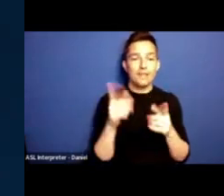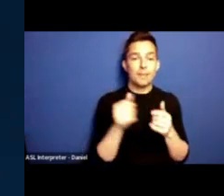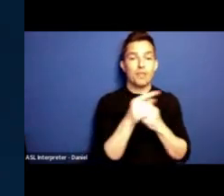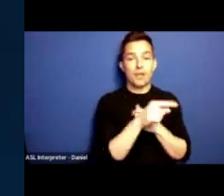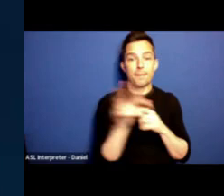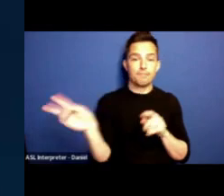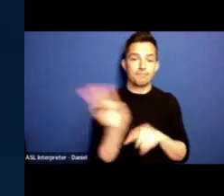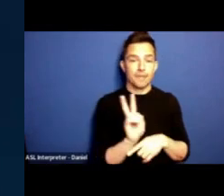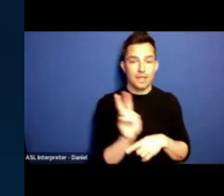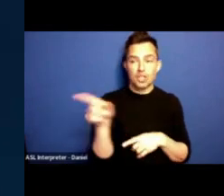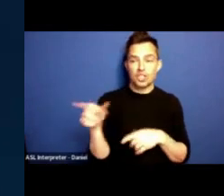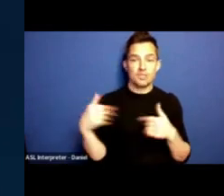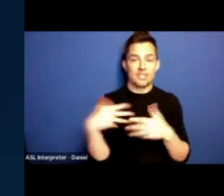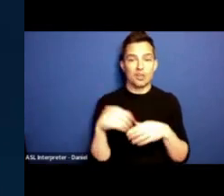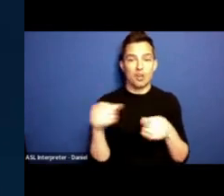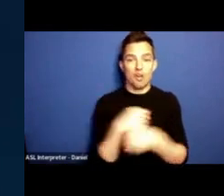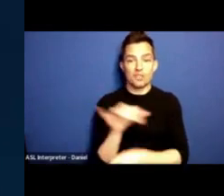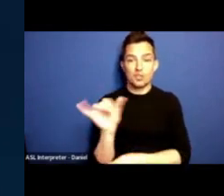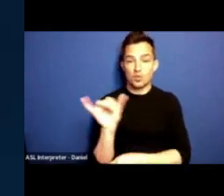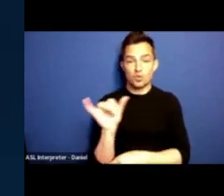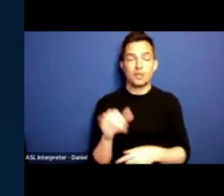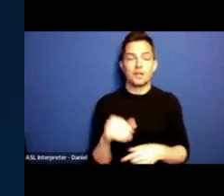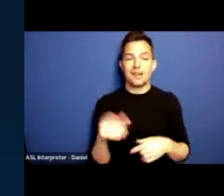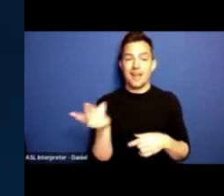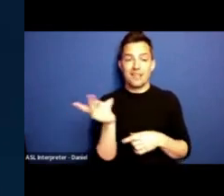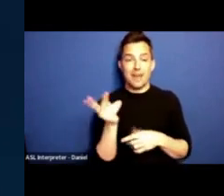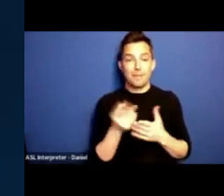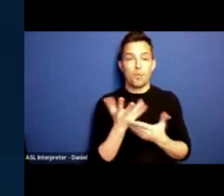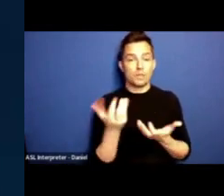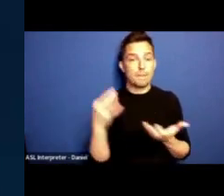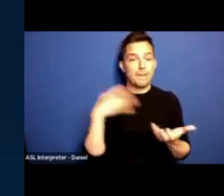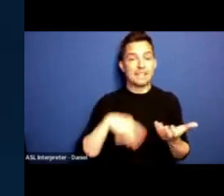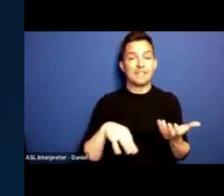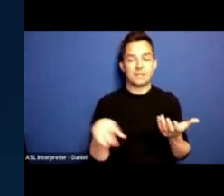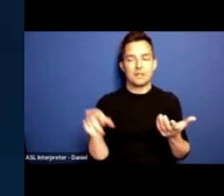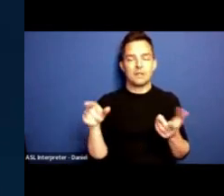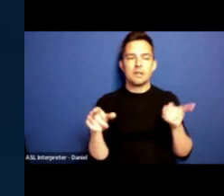scared in the office, and they wanted benefits. So he thought the only way to get benefits